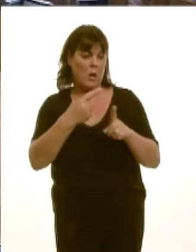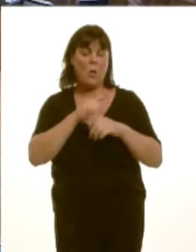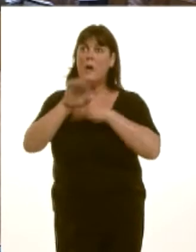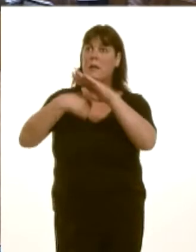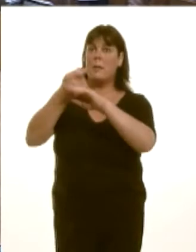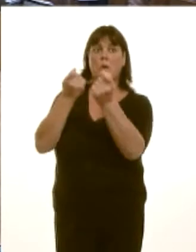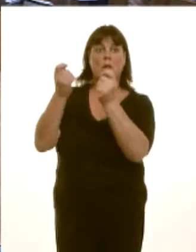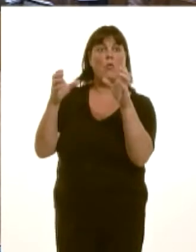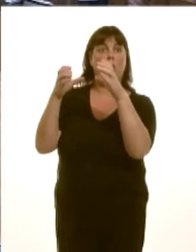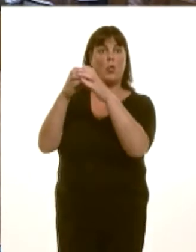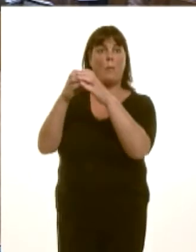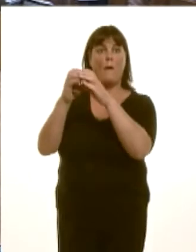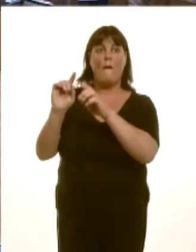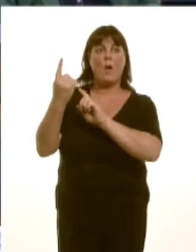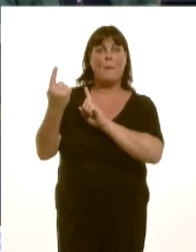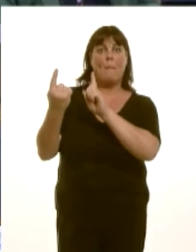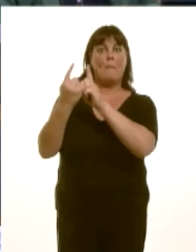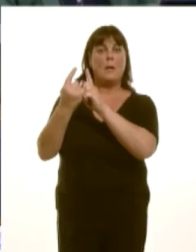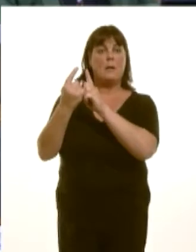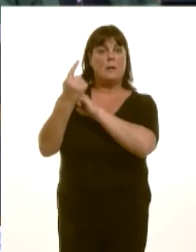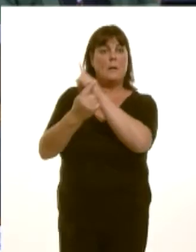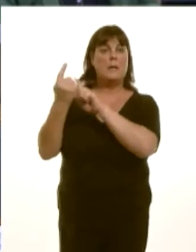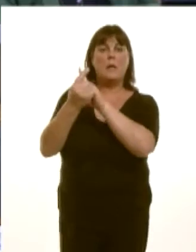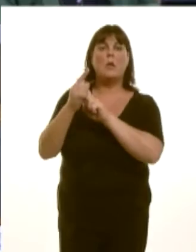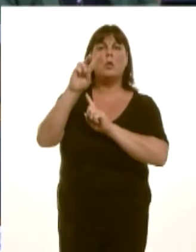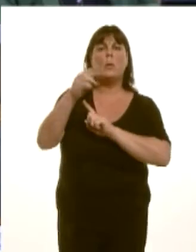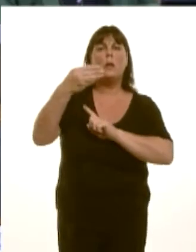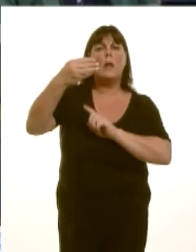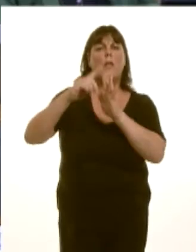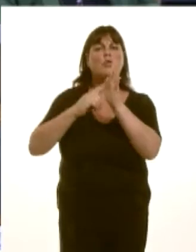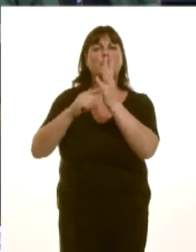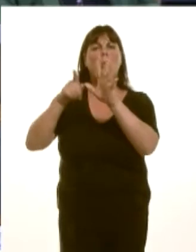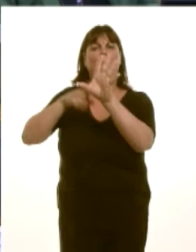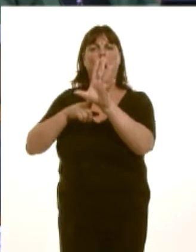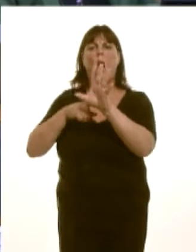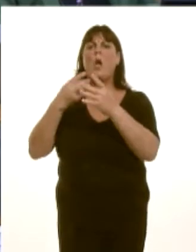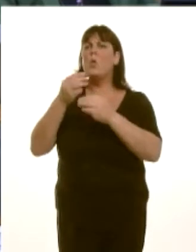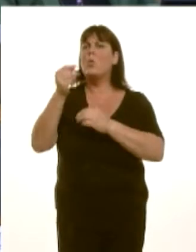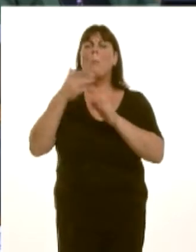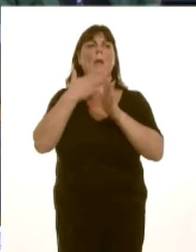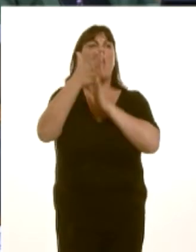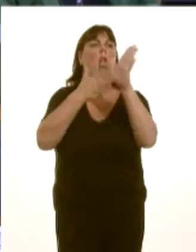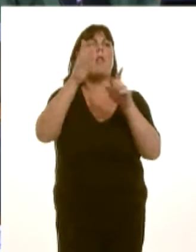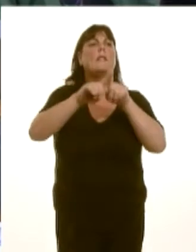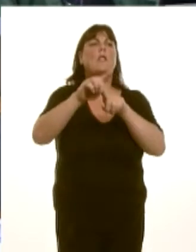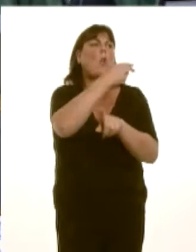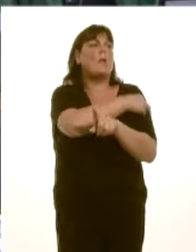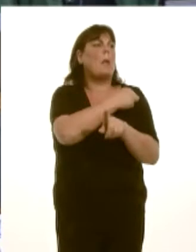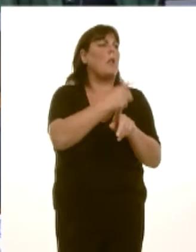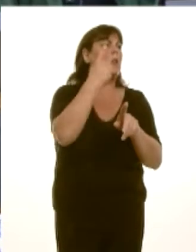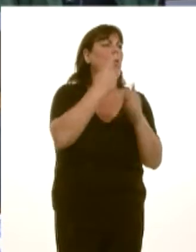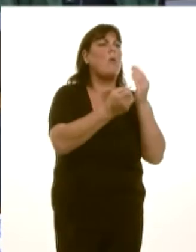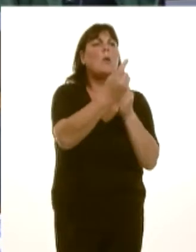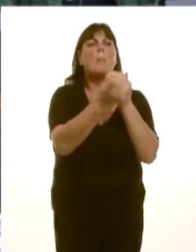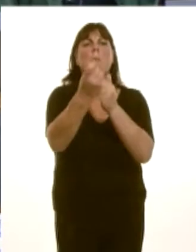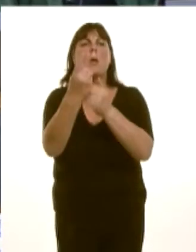on 29 July, and, of course, spot checks have been carried out; some 70 wards in 20 hospitals